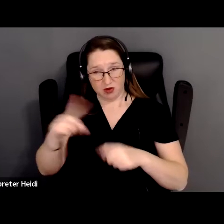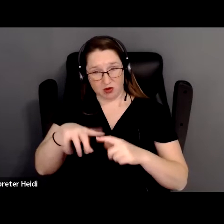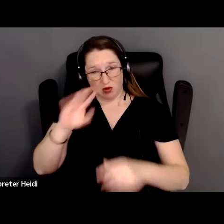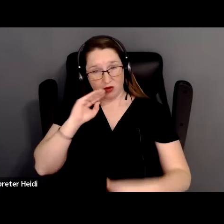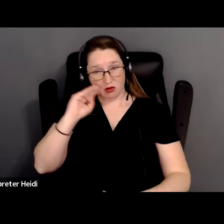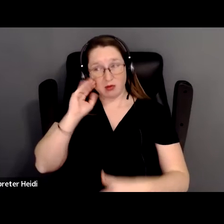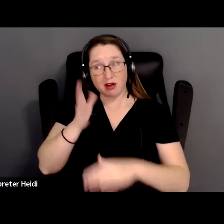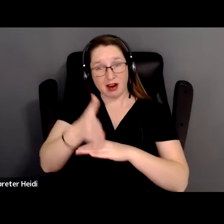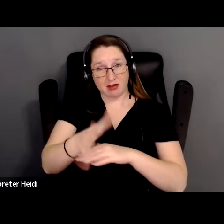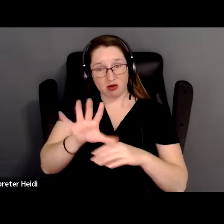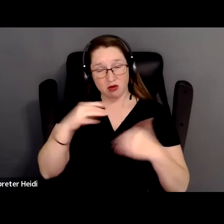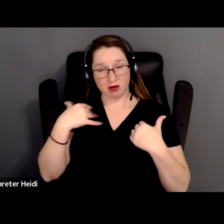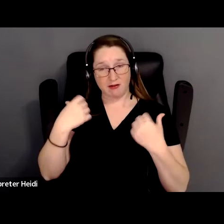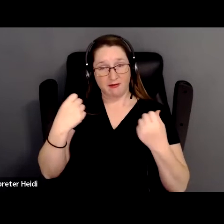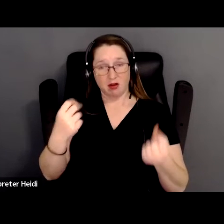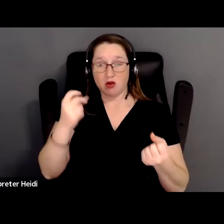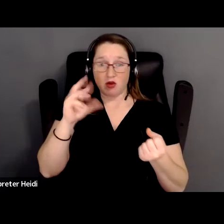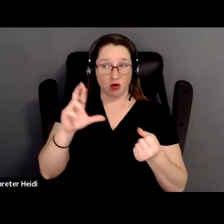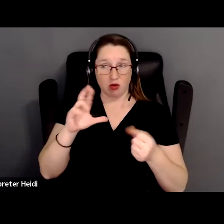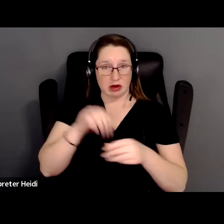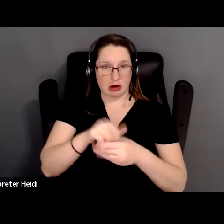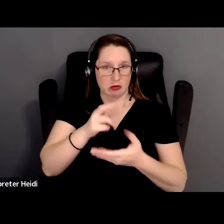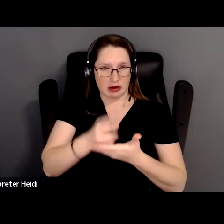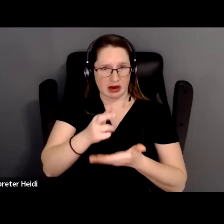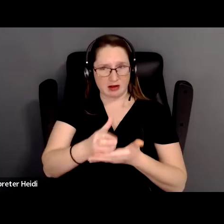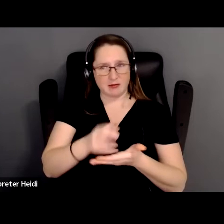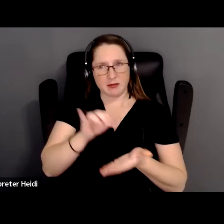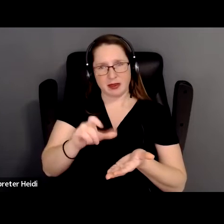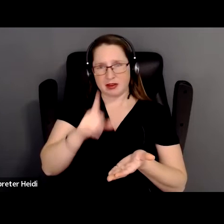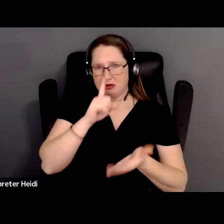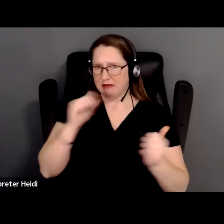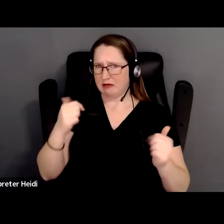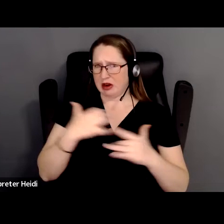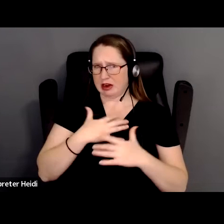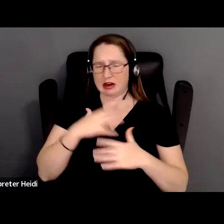after your recovery, or being in rehab. That's just frightening, and that you